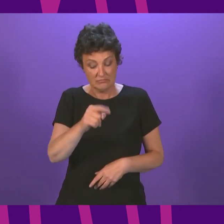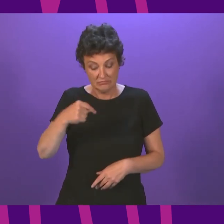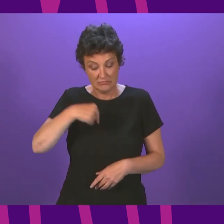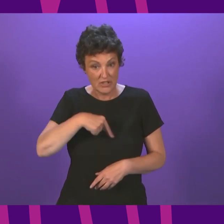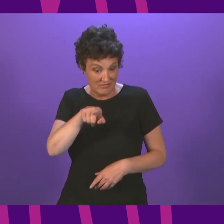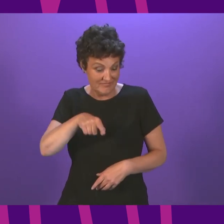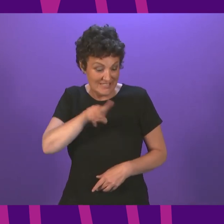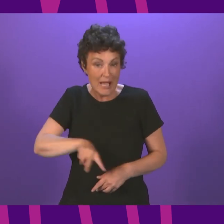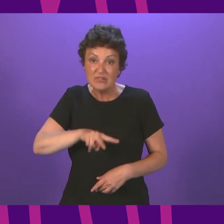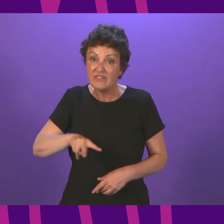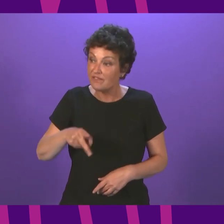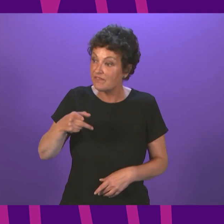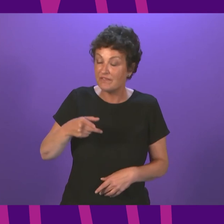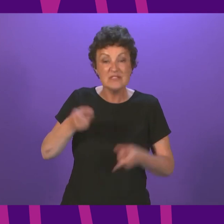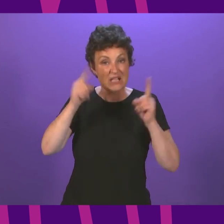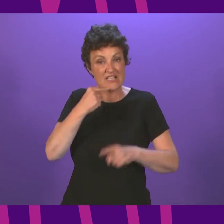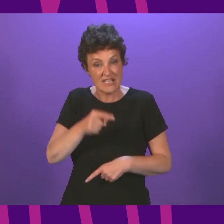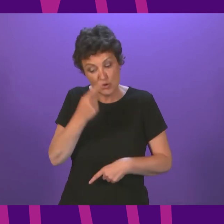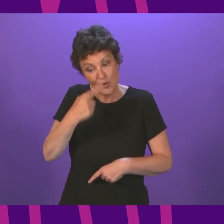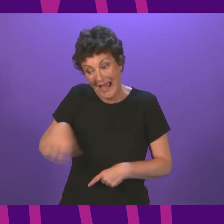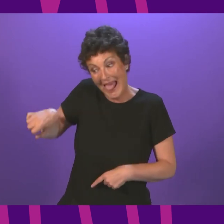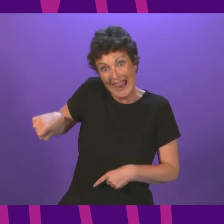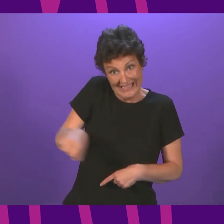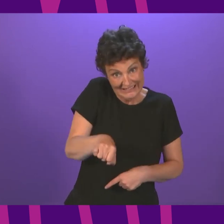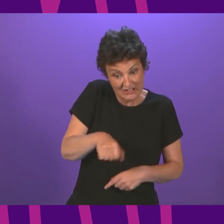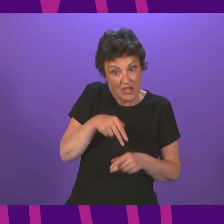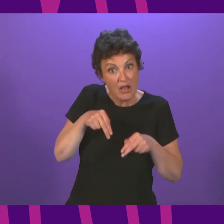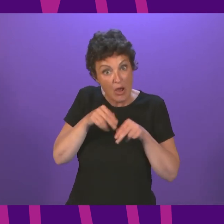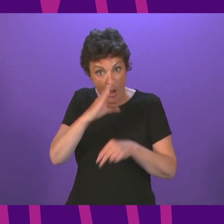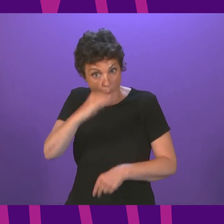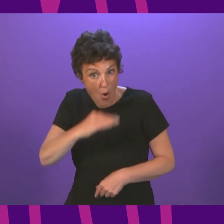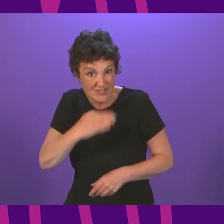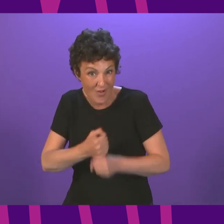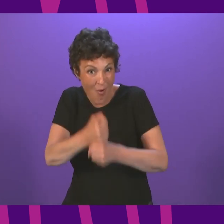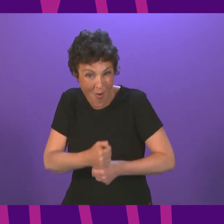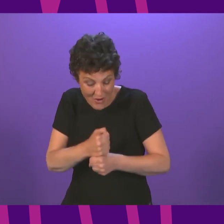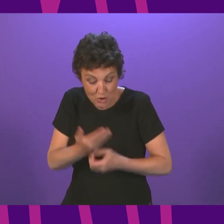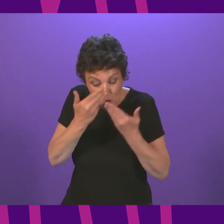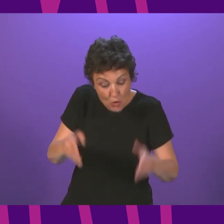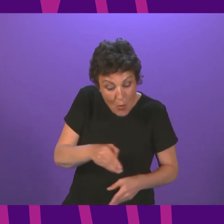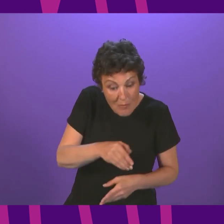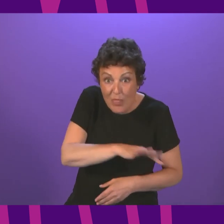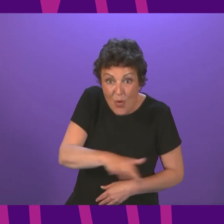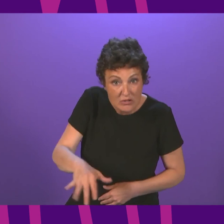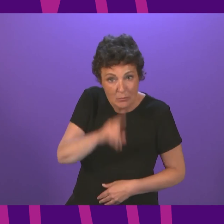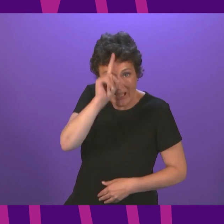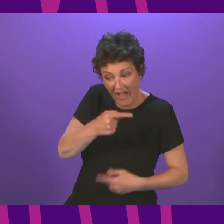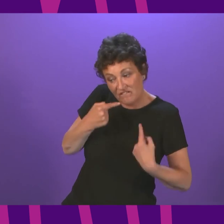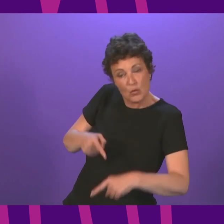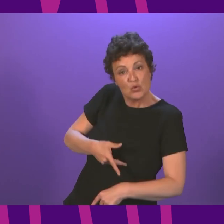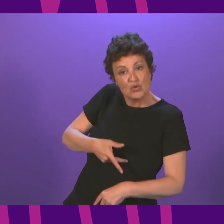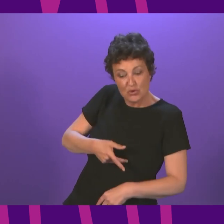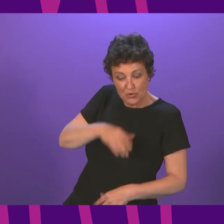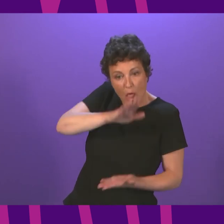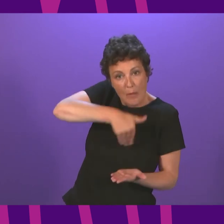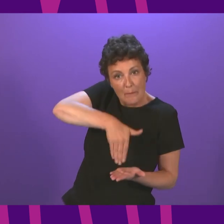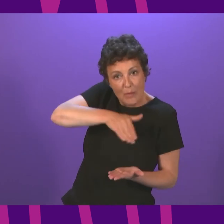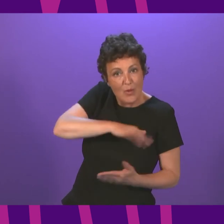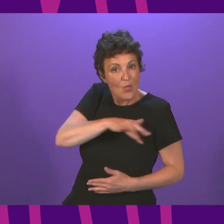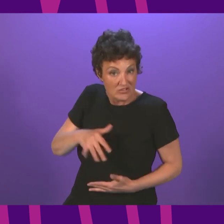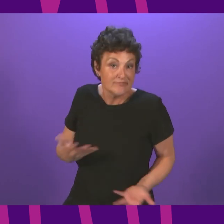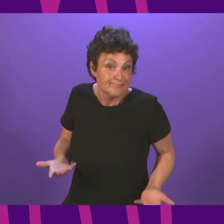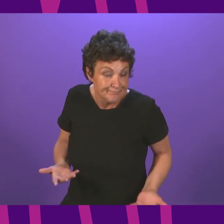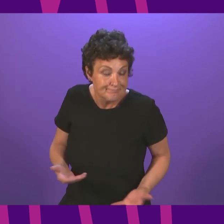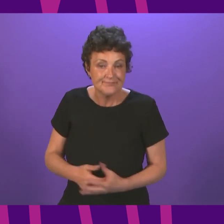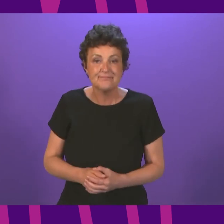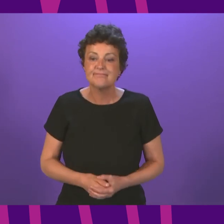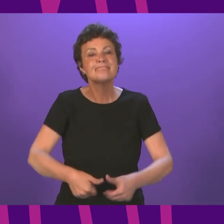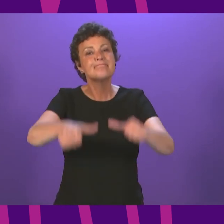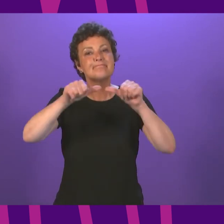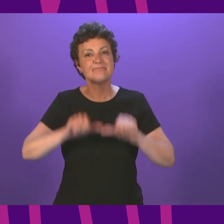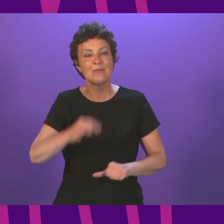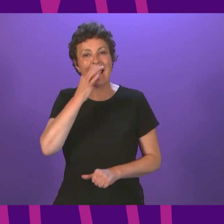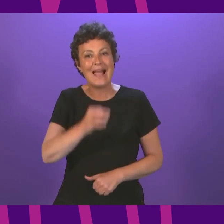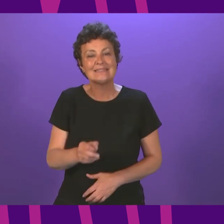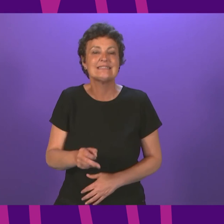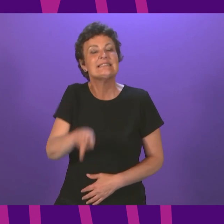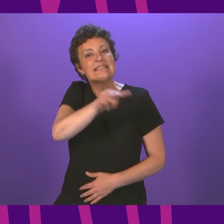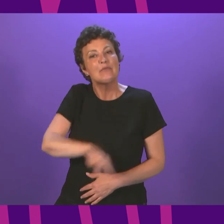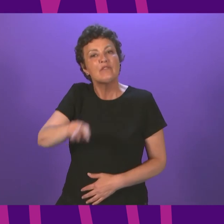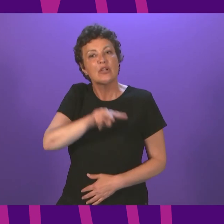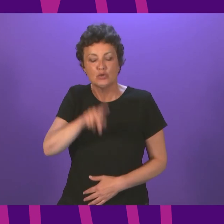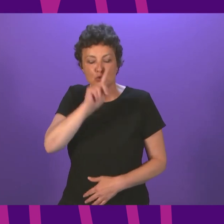wish to make a complaint under the relevant article of the ministerial code.